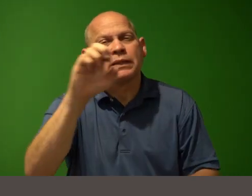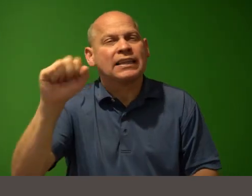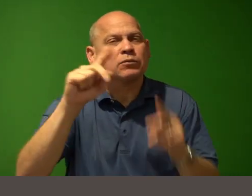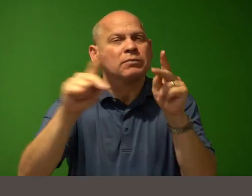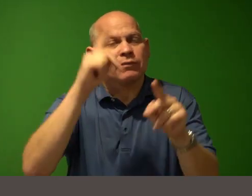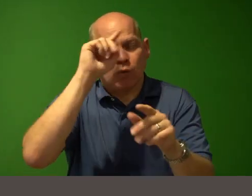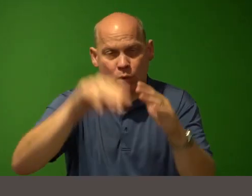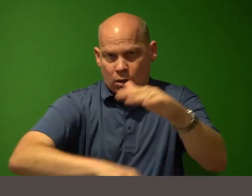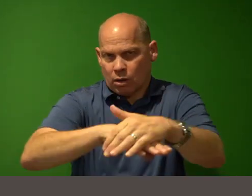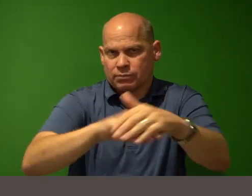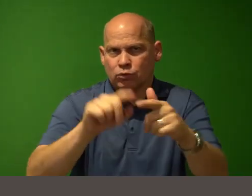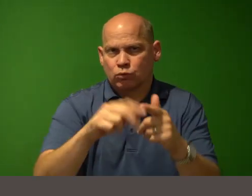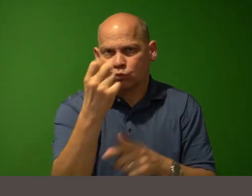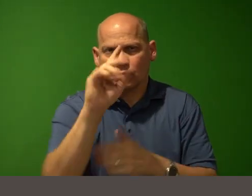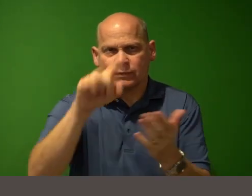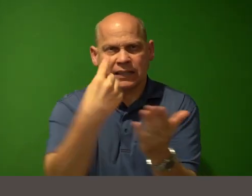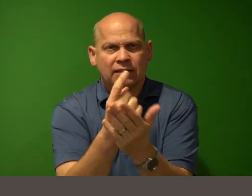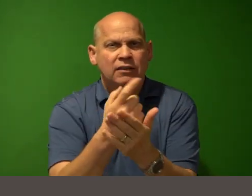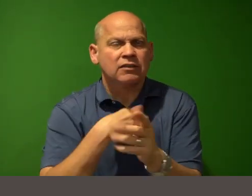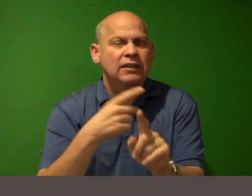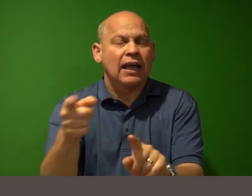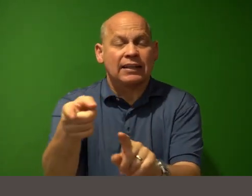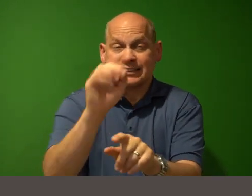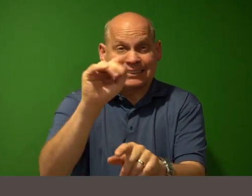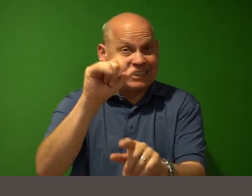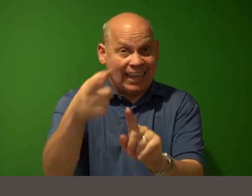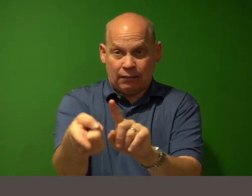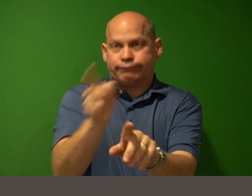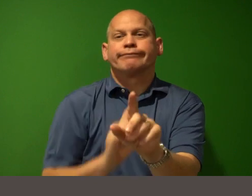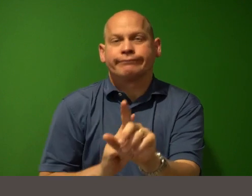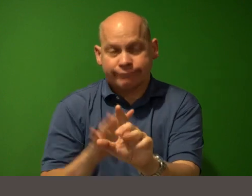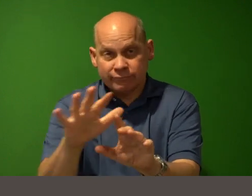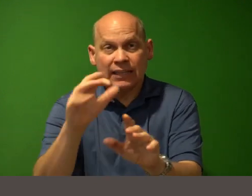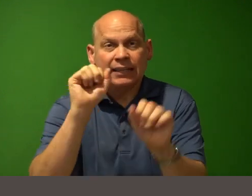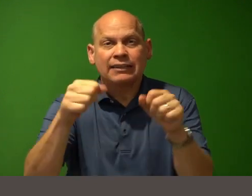She has a retractable tail and she can create Hex Bolts